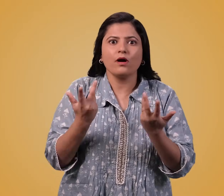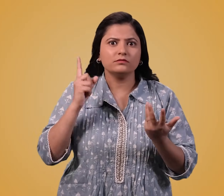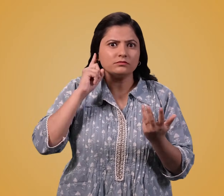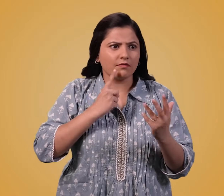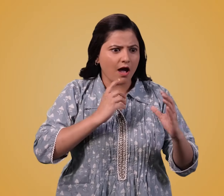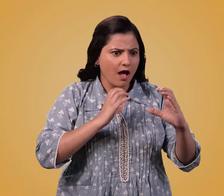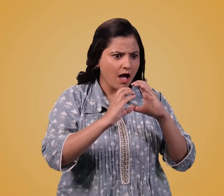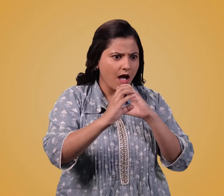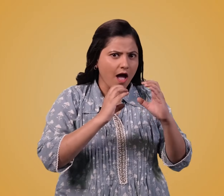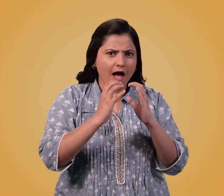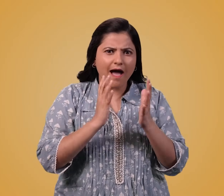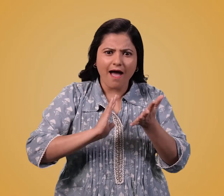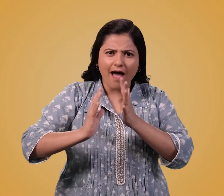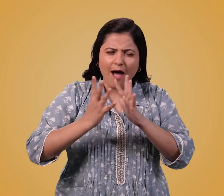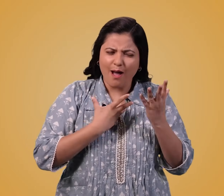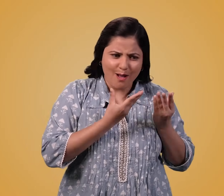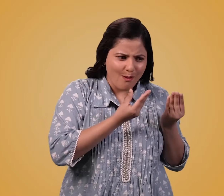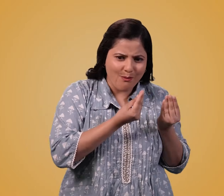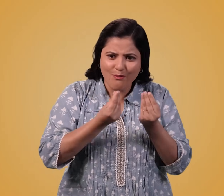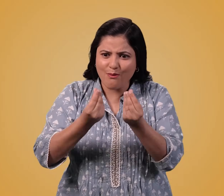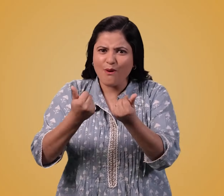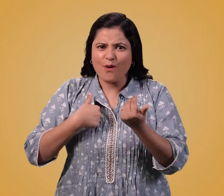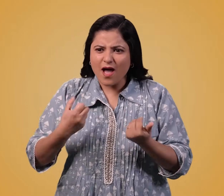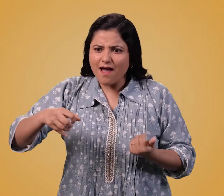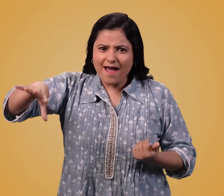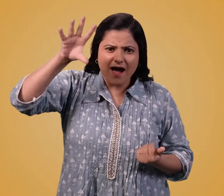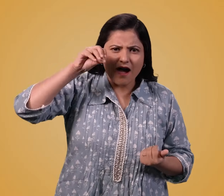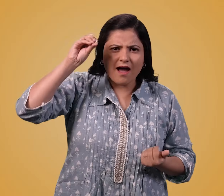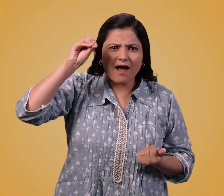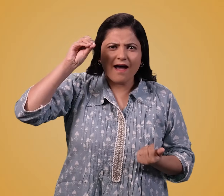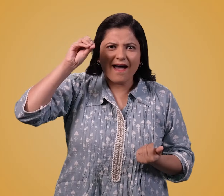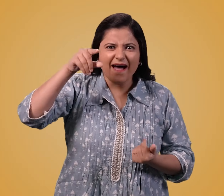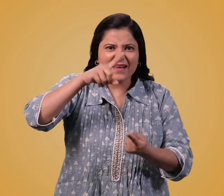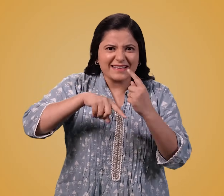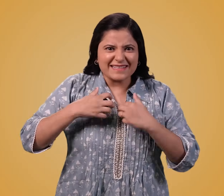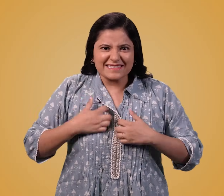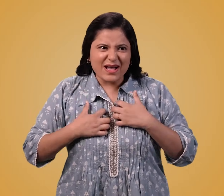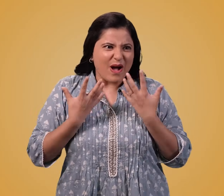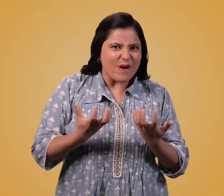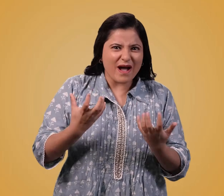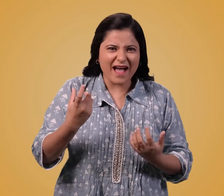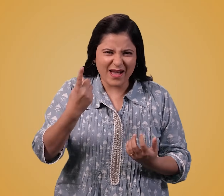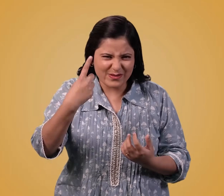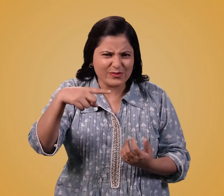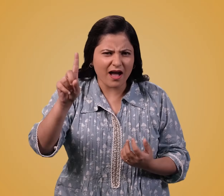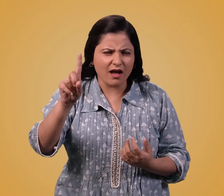How do you gain the Sign Language fluency to communicate with the Deaf? I am sure you are all interested, right?